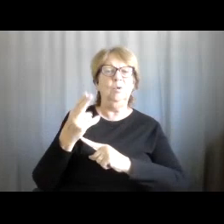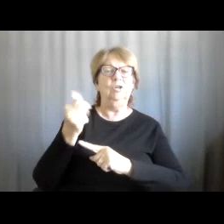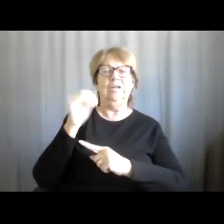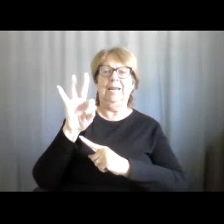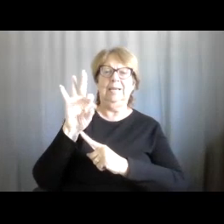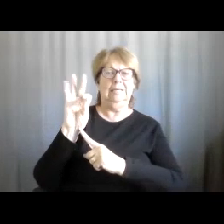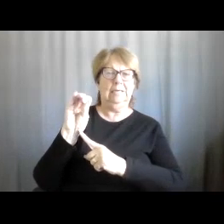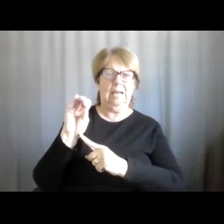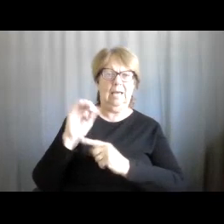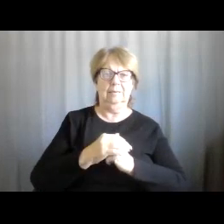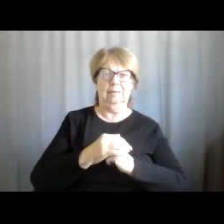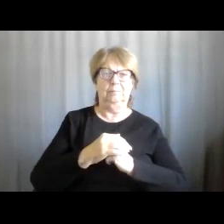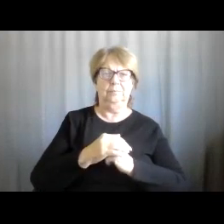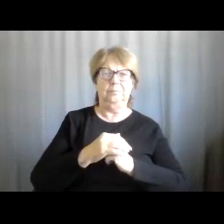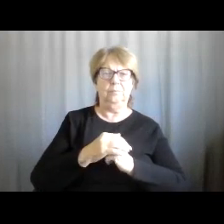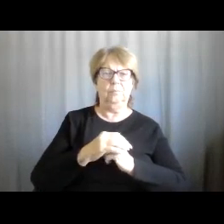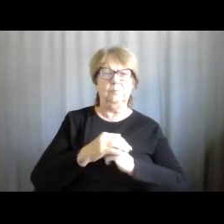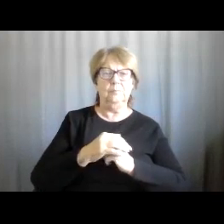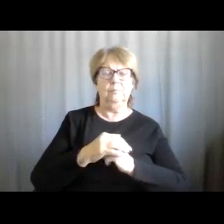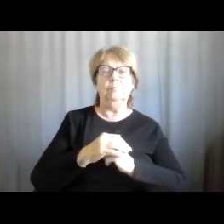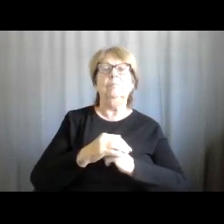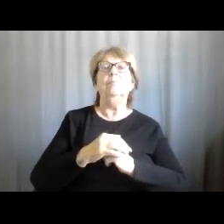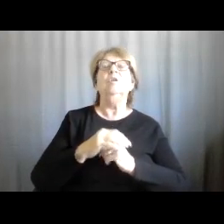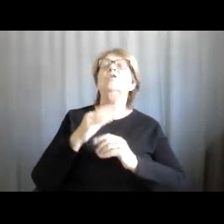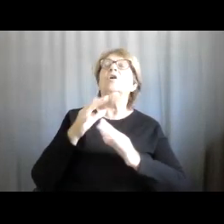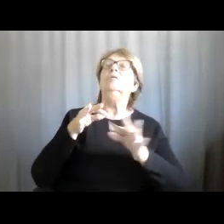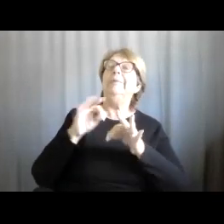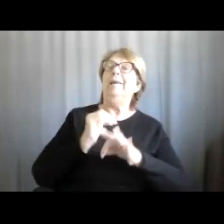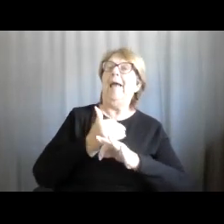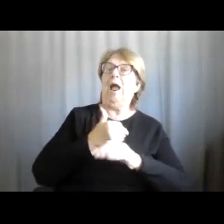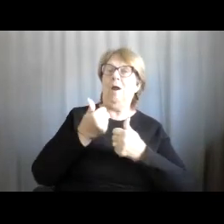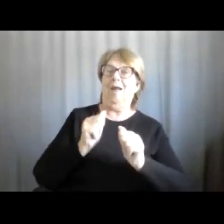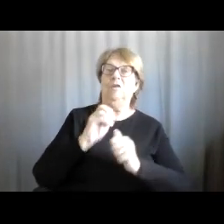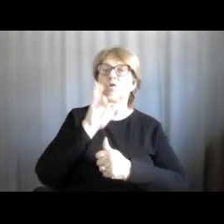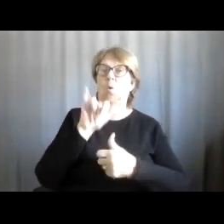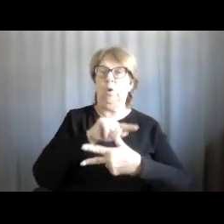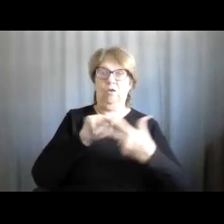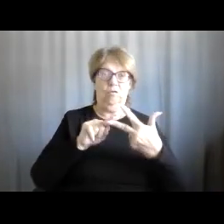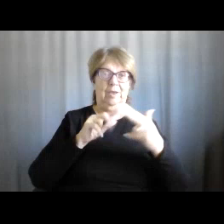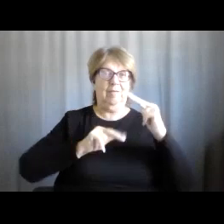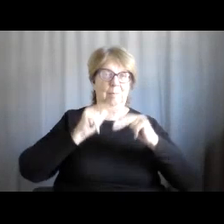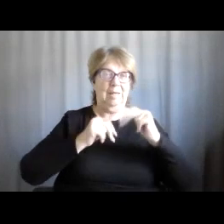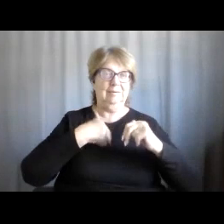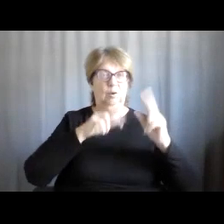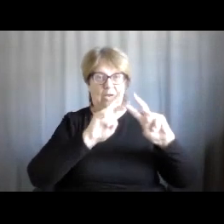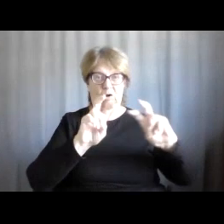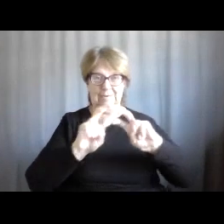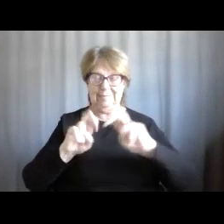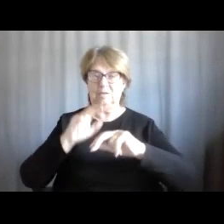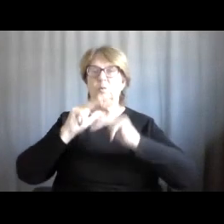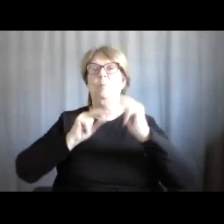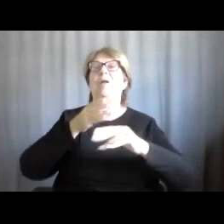[Roby Poche (DES)] To give context to our effort, only three of the buildings that we assessed were built after this act.